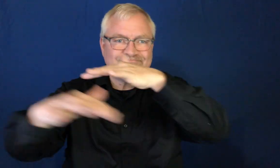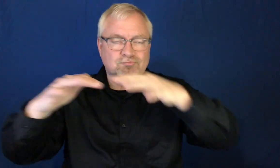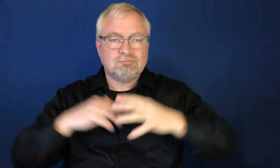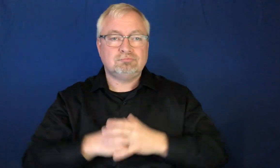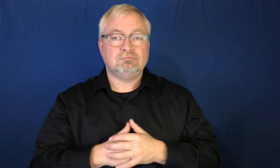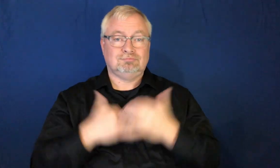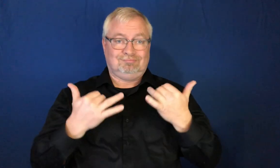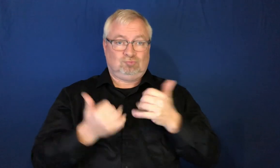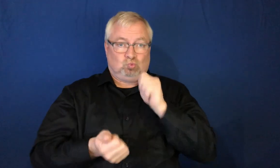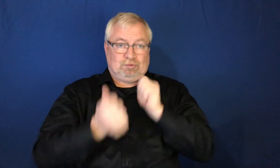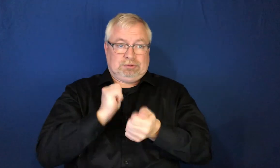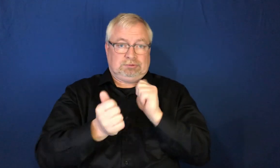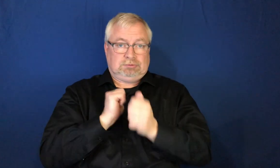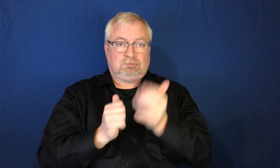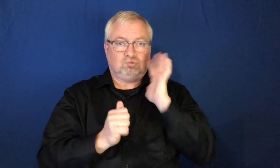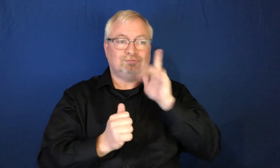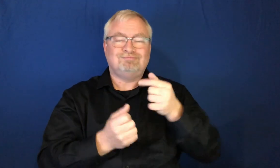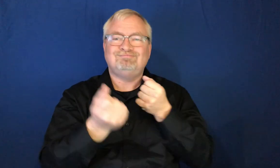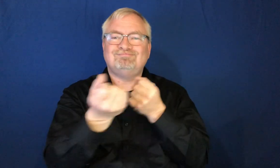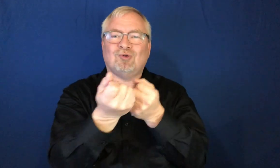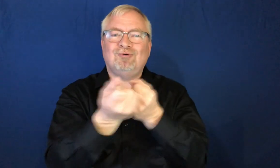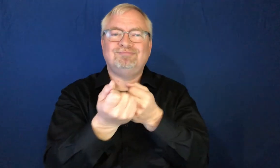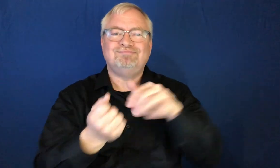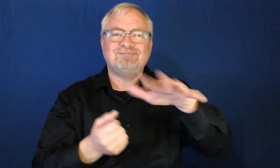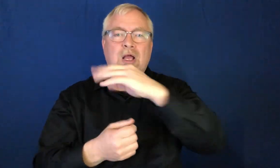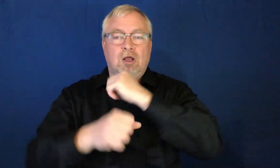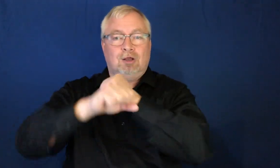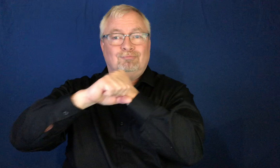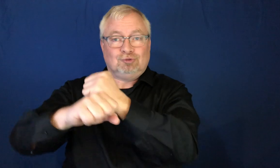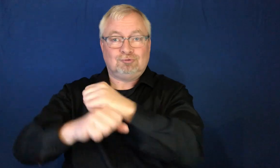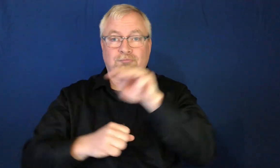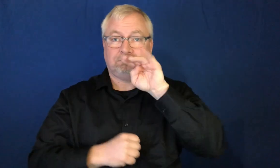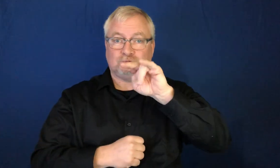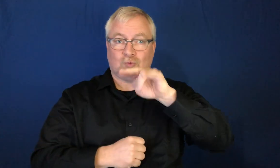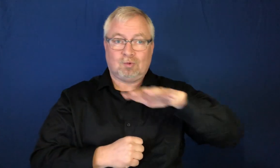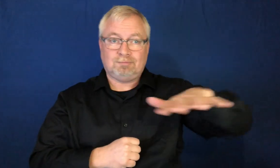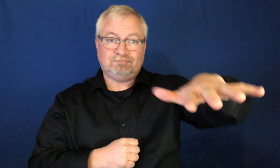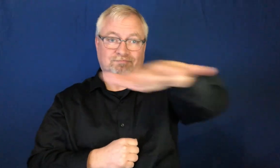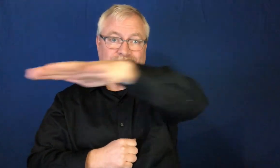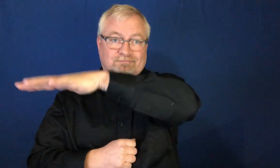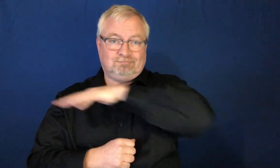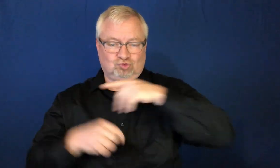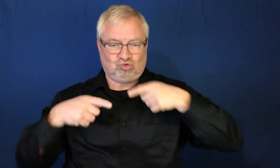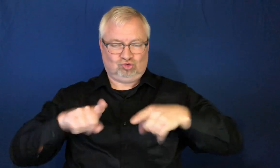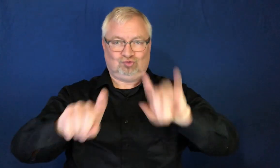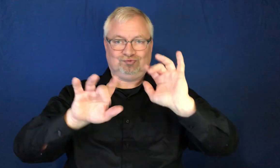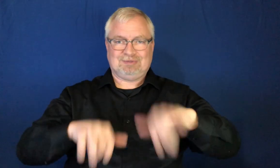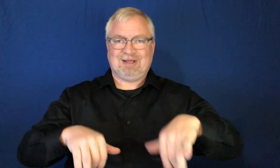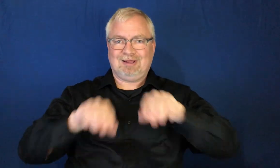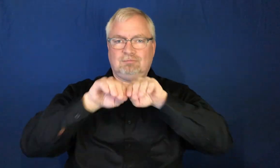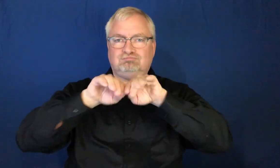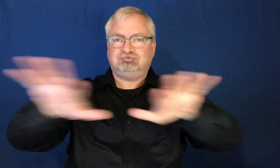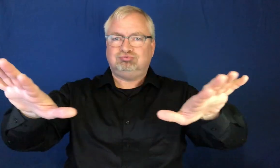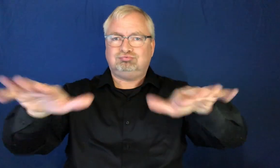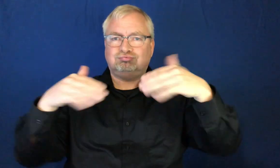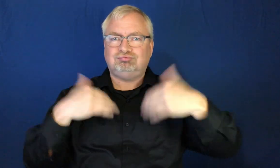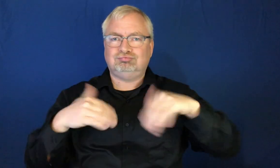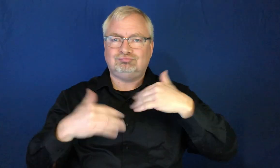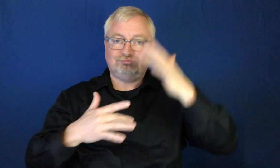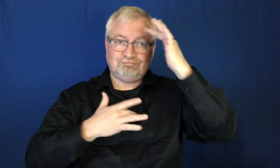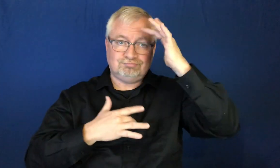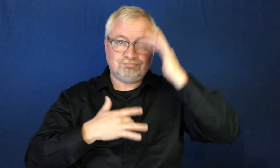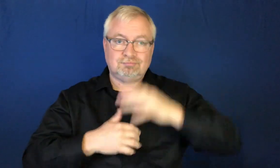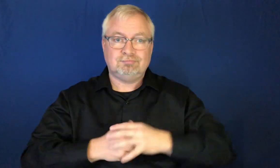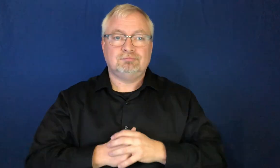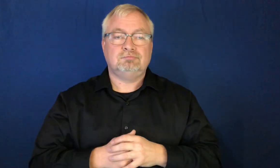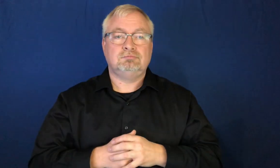The revised budget would support and protect Minnesotans during the COVID-19 pandemic.